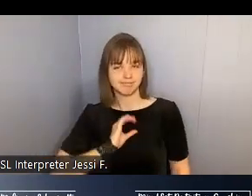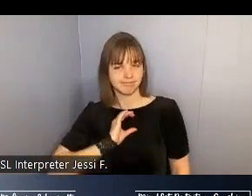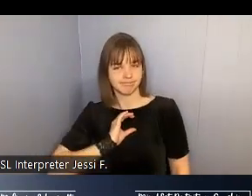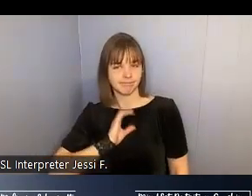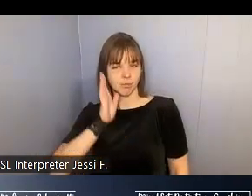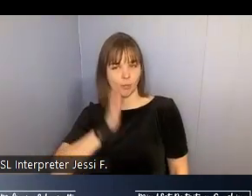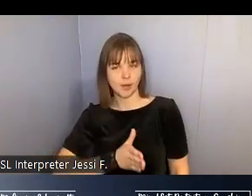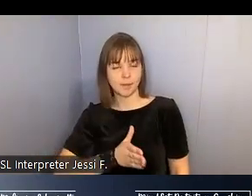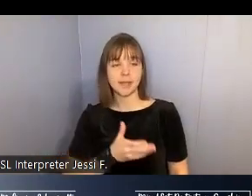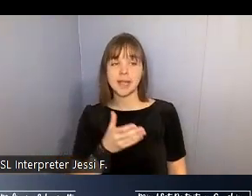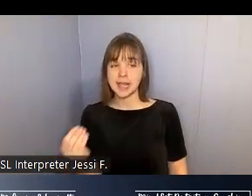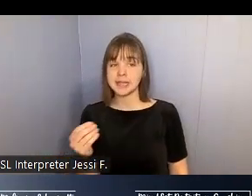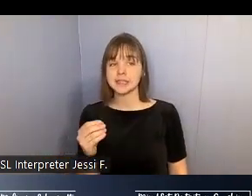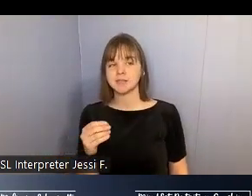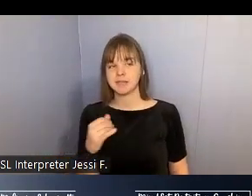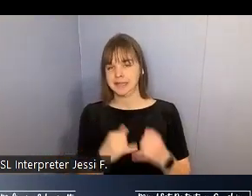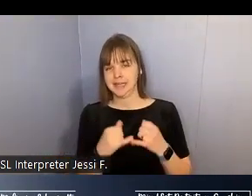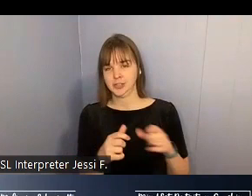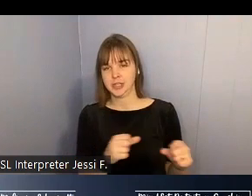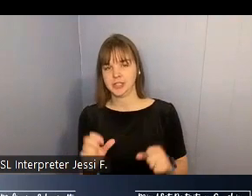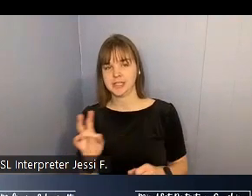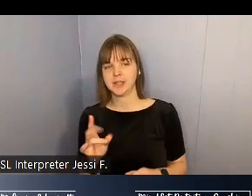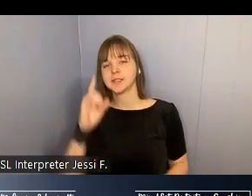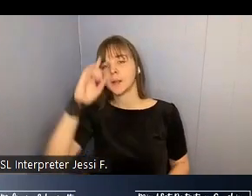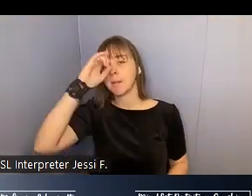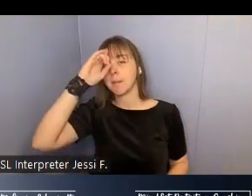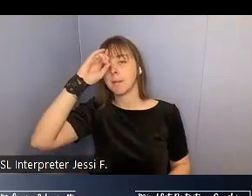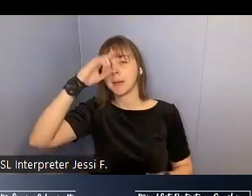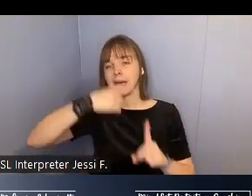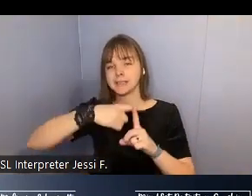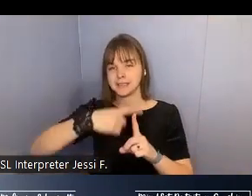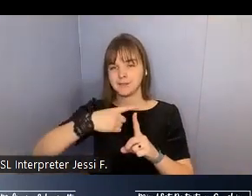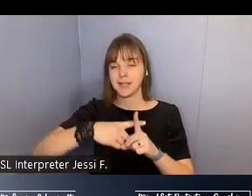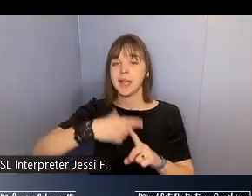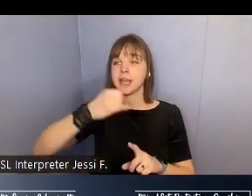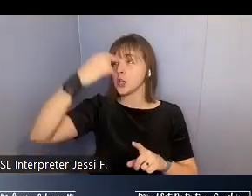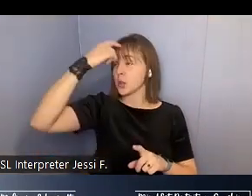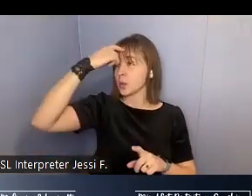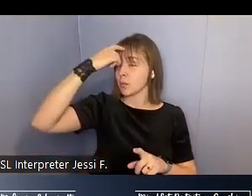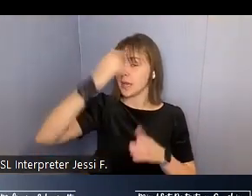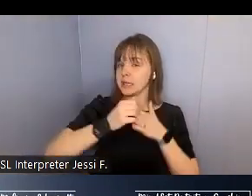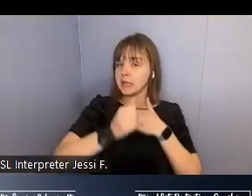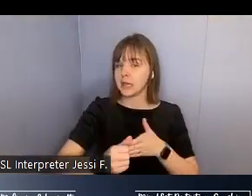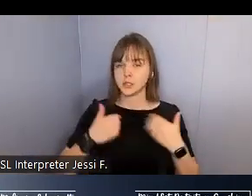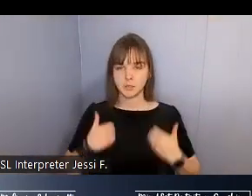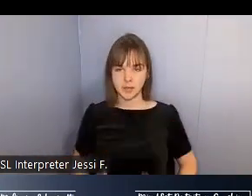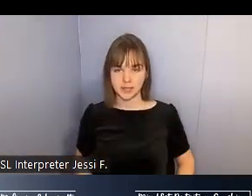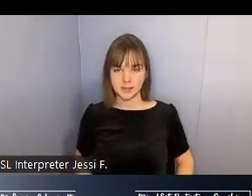because psychology drives our physiology. We know that. And negative thinking often leads to more negative behaviors and negative outcomes.